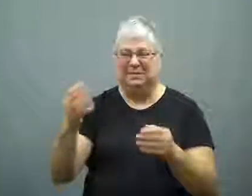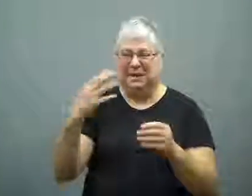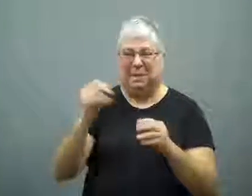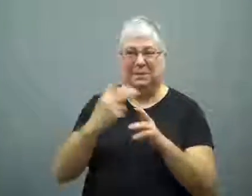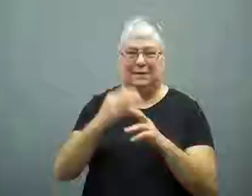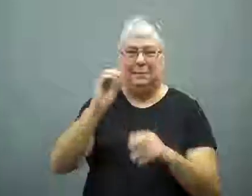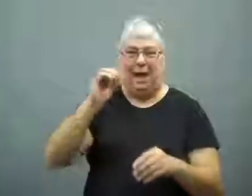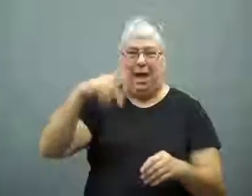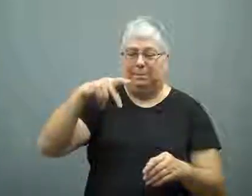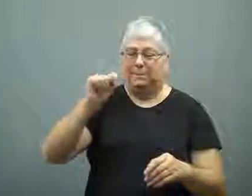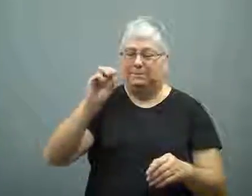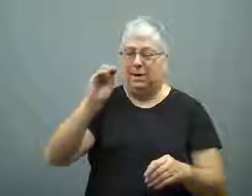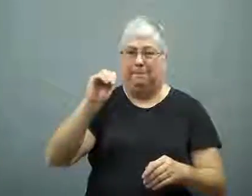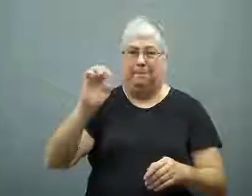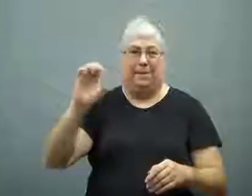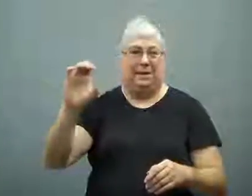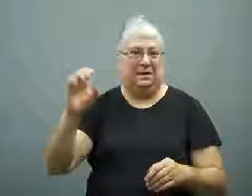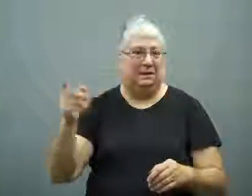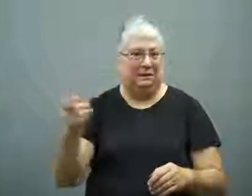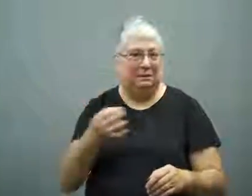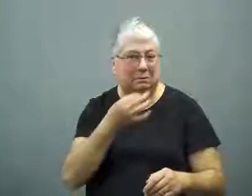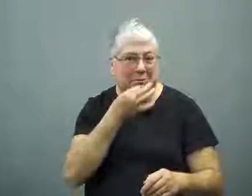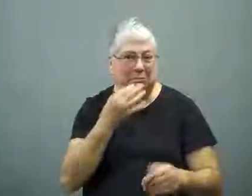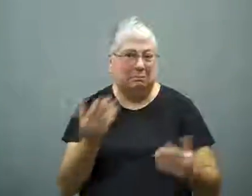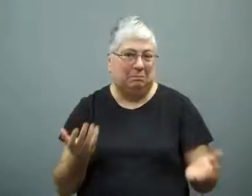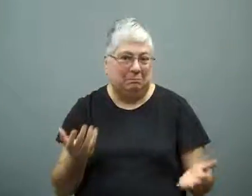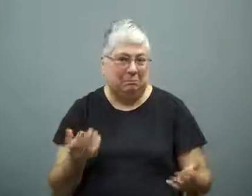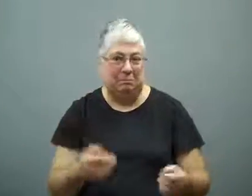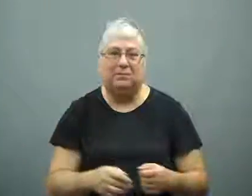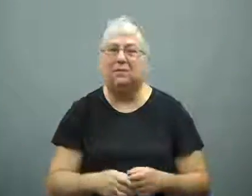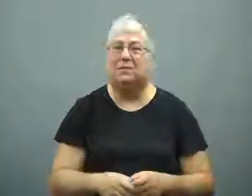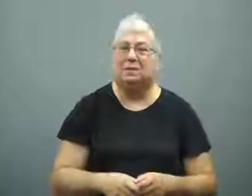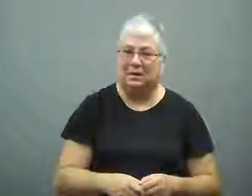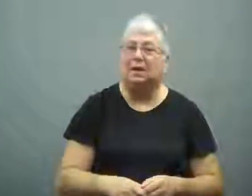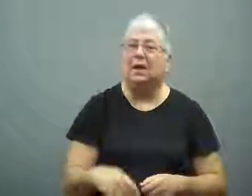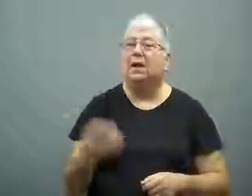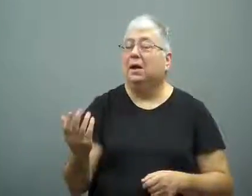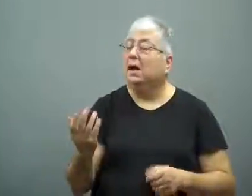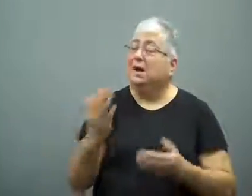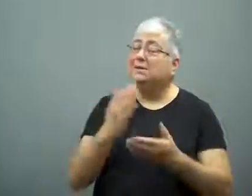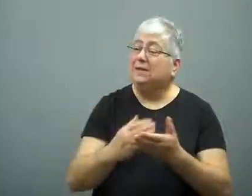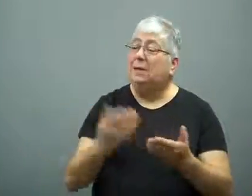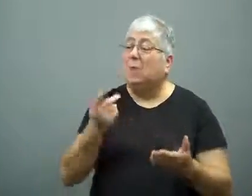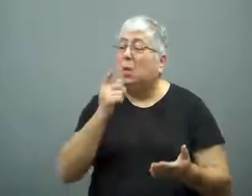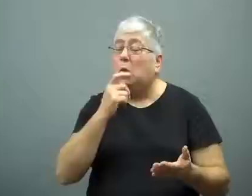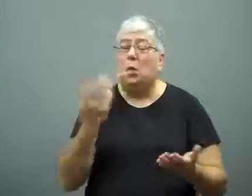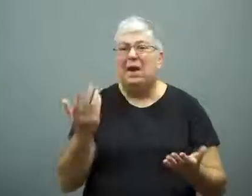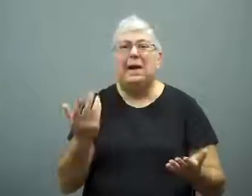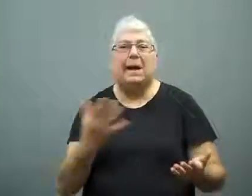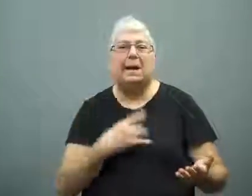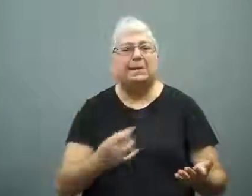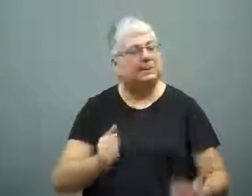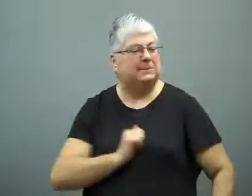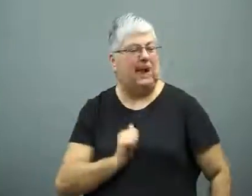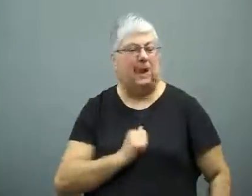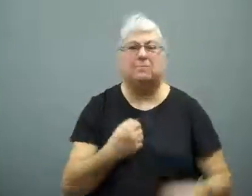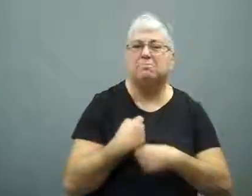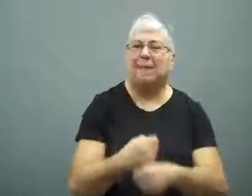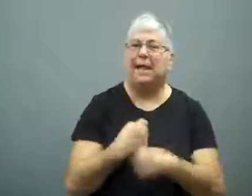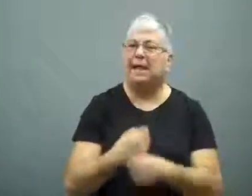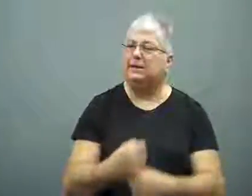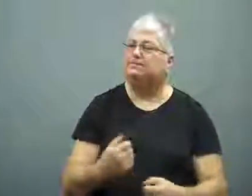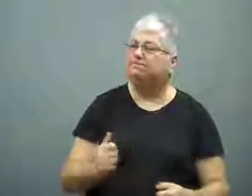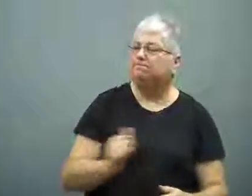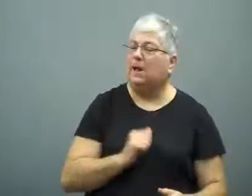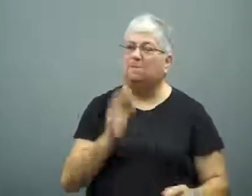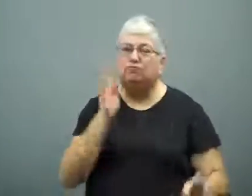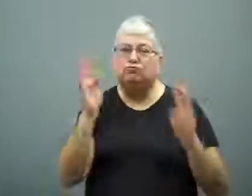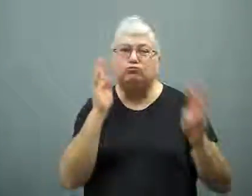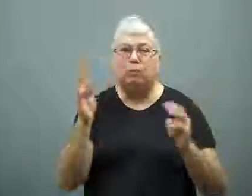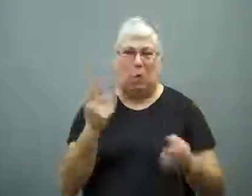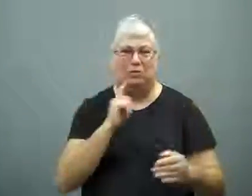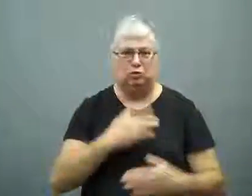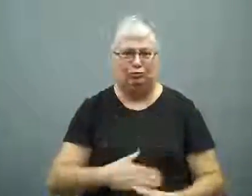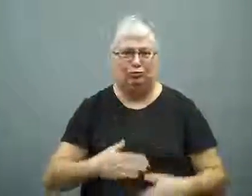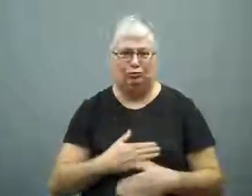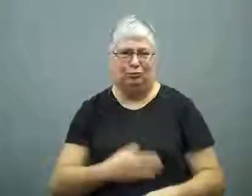The company that accomplished this is Optomec.